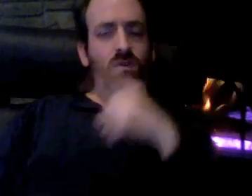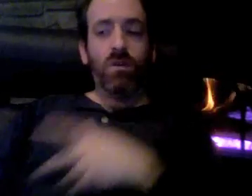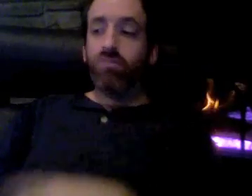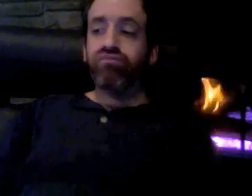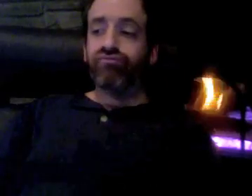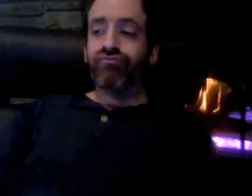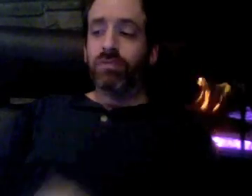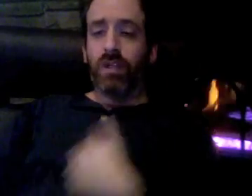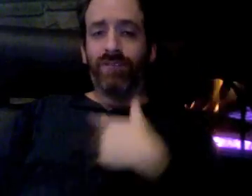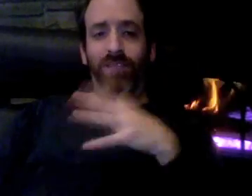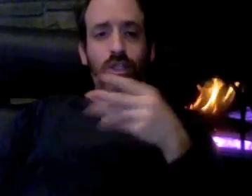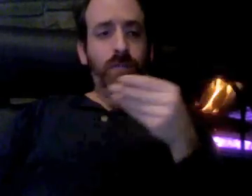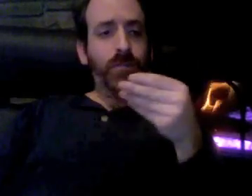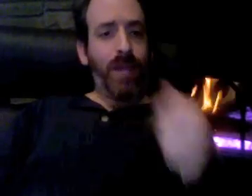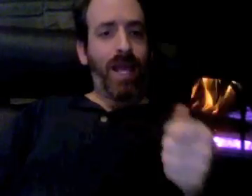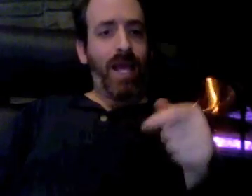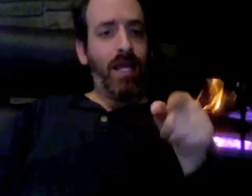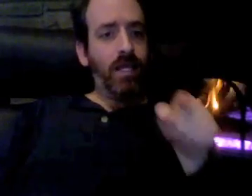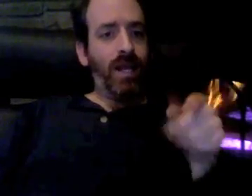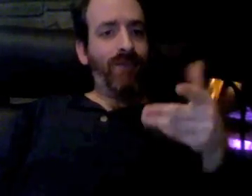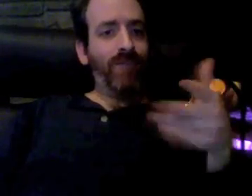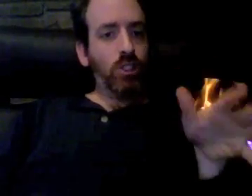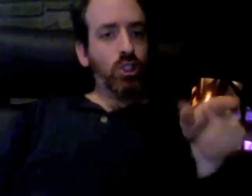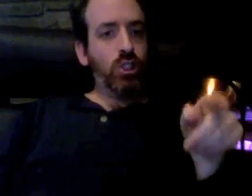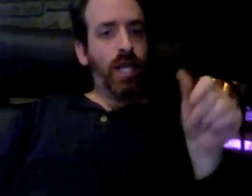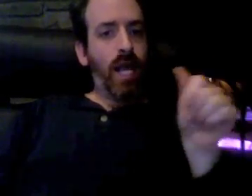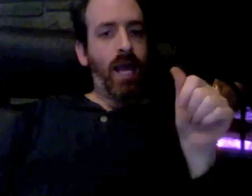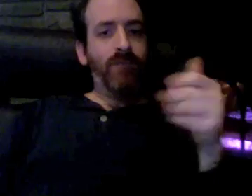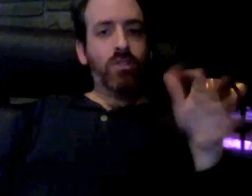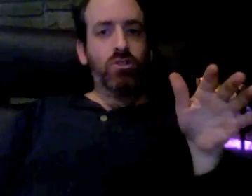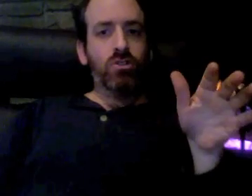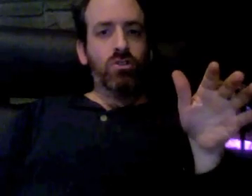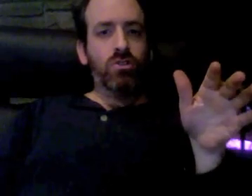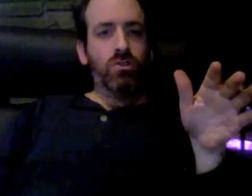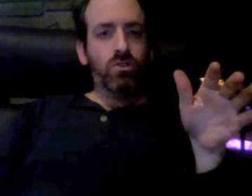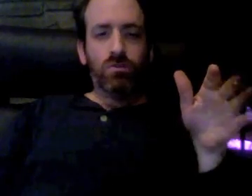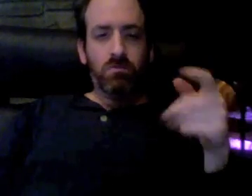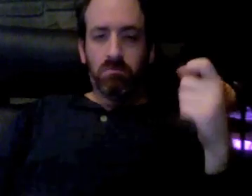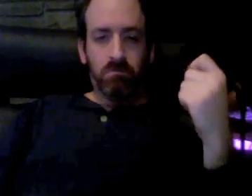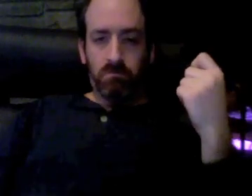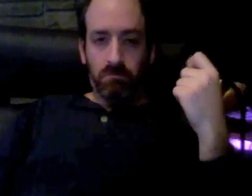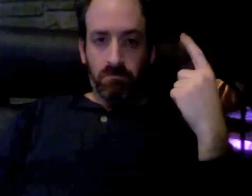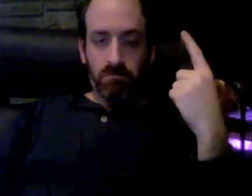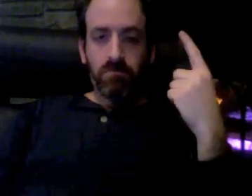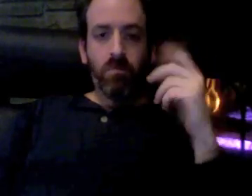FCC already paid VRS #A for my usage.